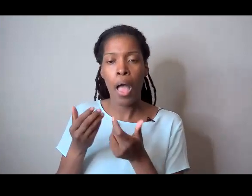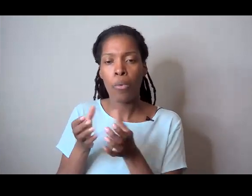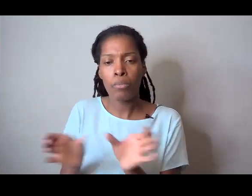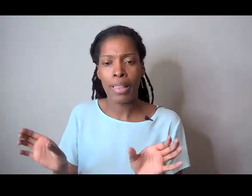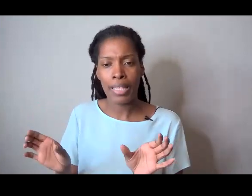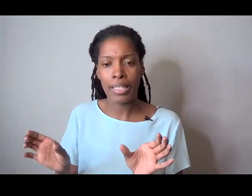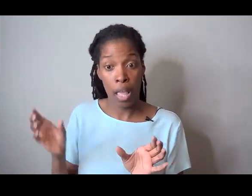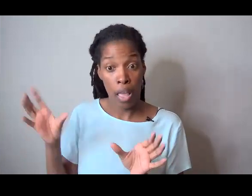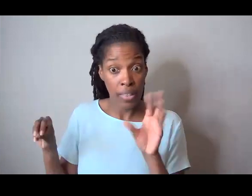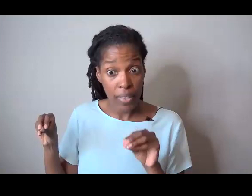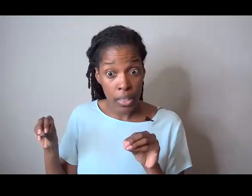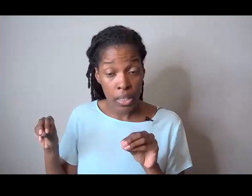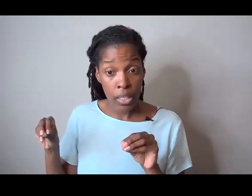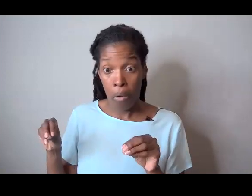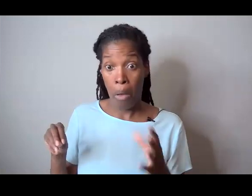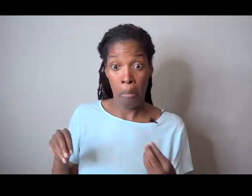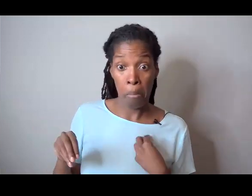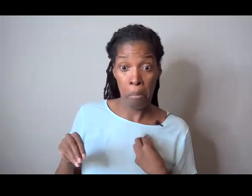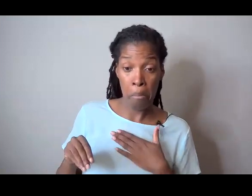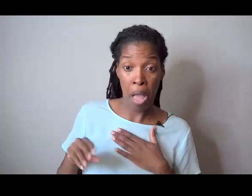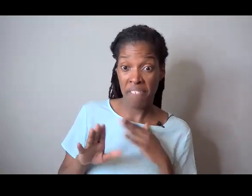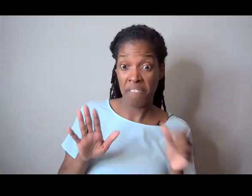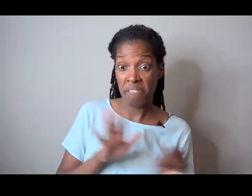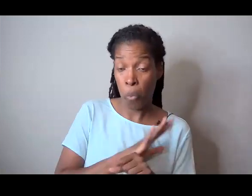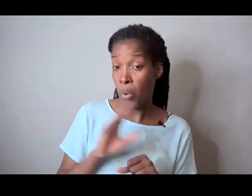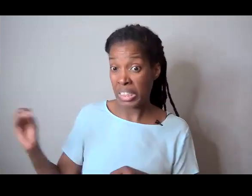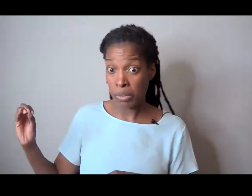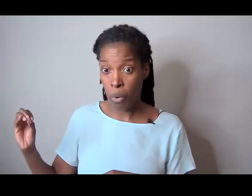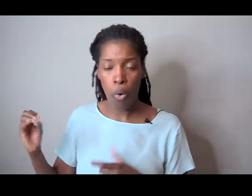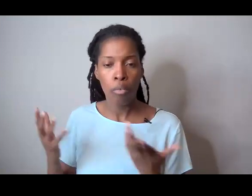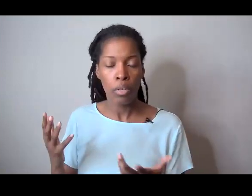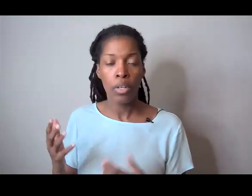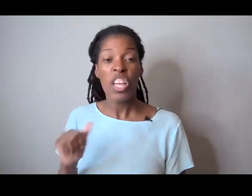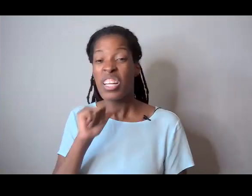So you don't need to give some huge long business plan to social security.